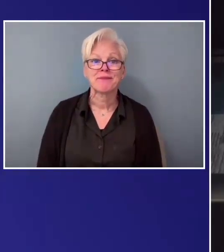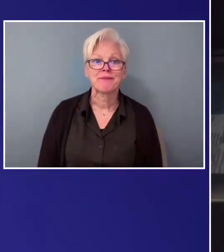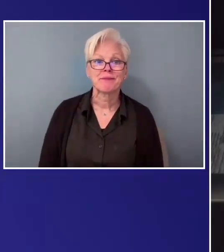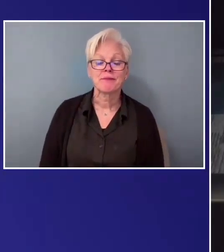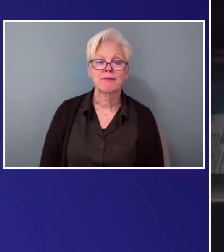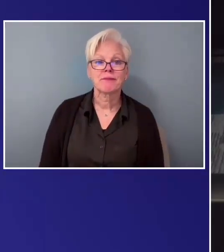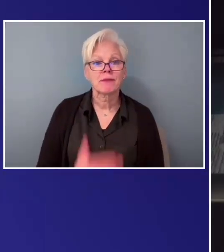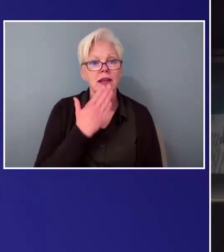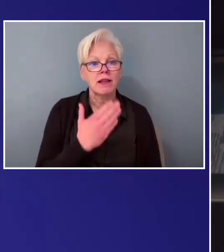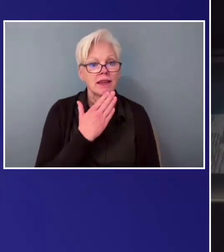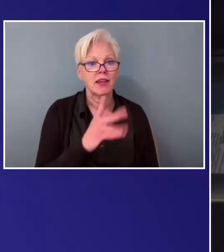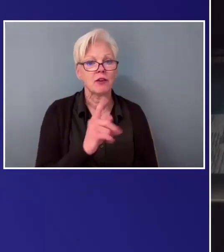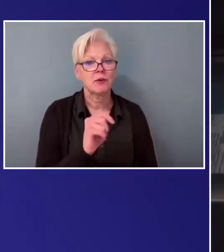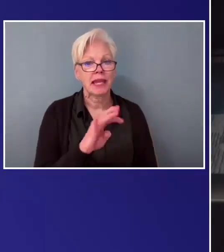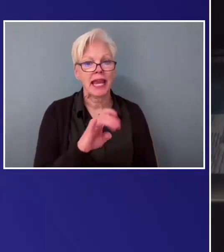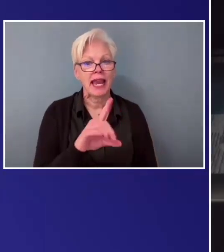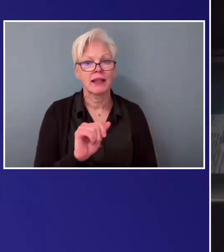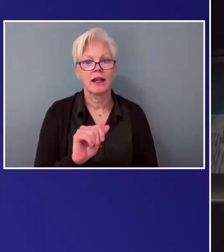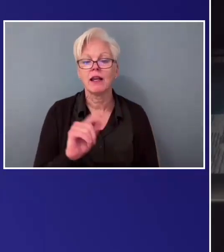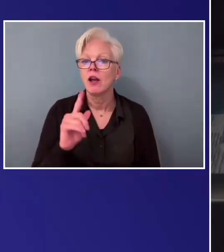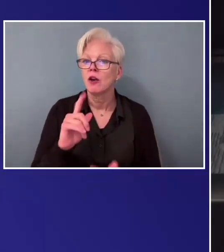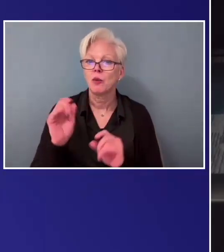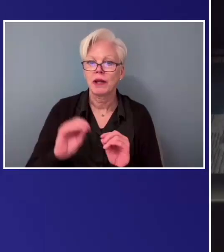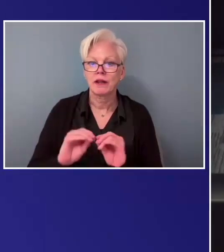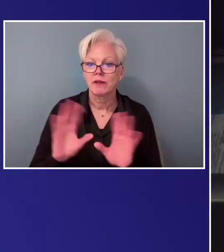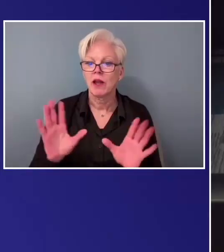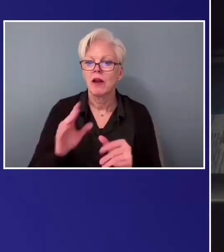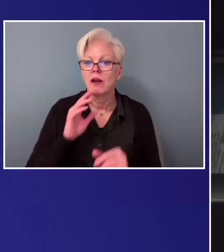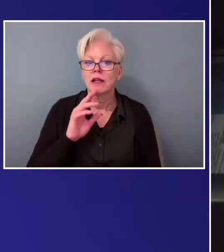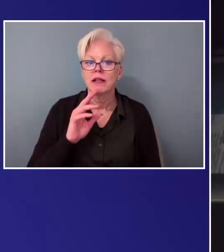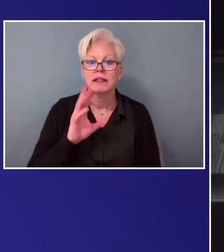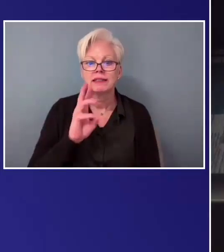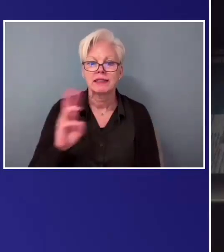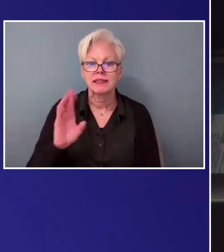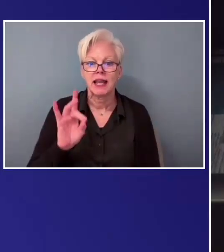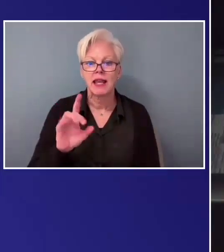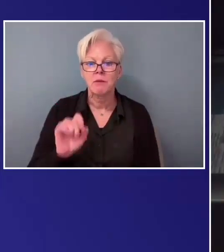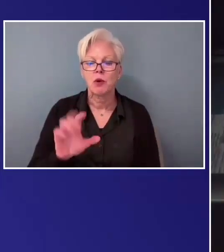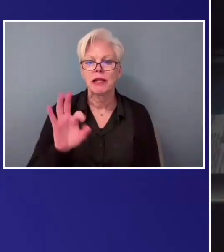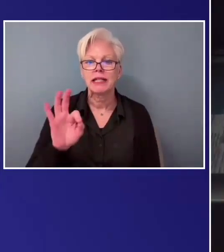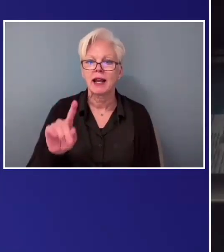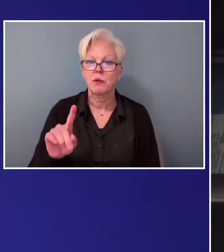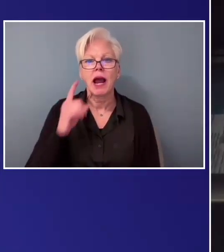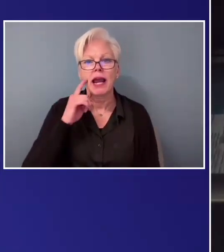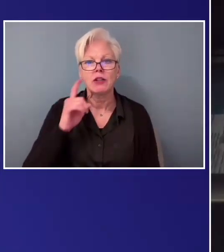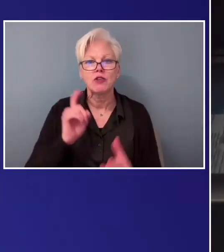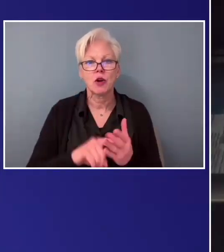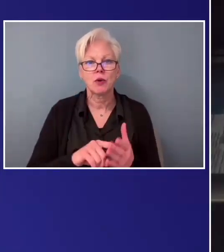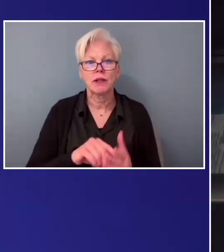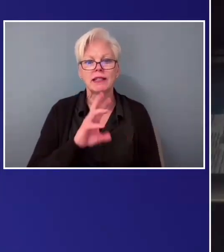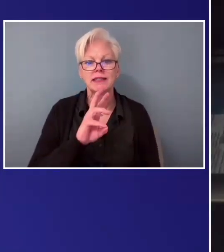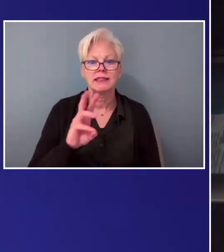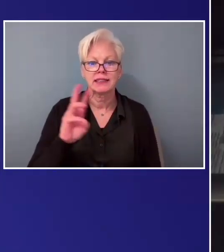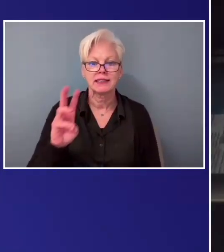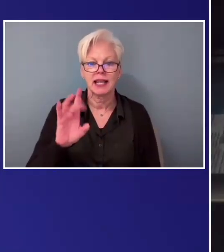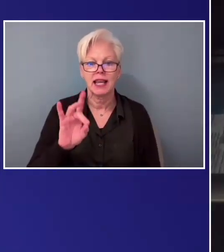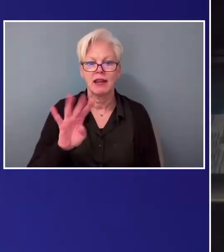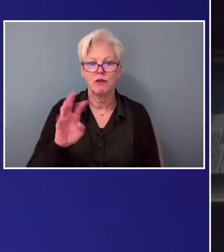Thank you, Kayla. This is just a quick clarification on 668.91. I noticed that you struck 668.404 and left